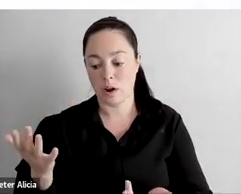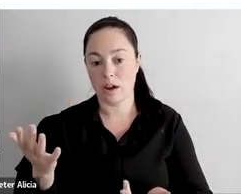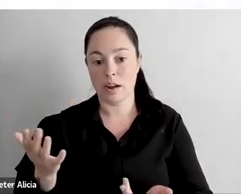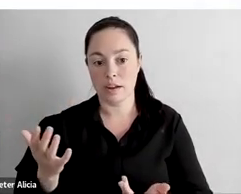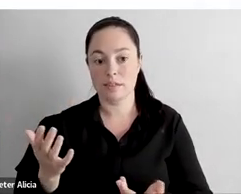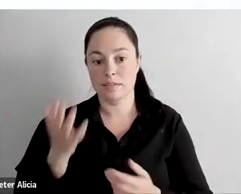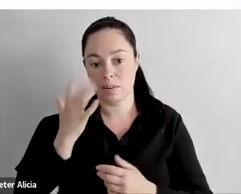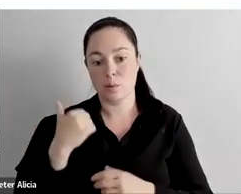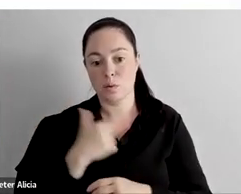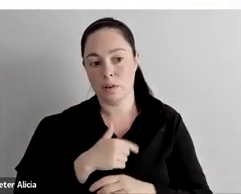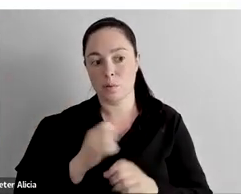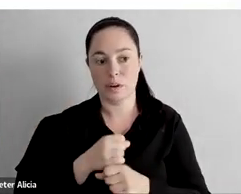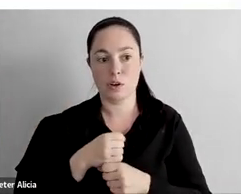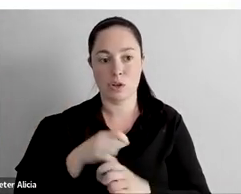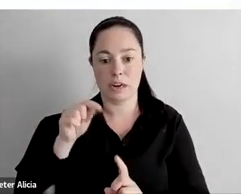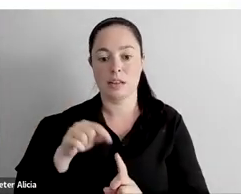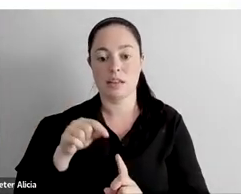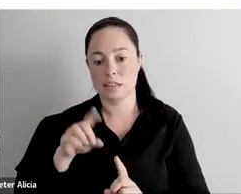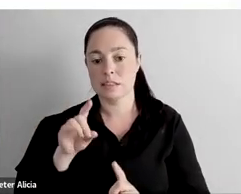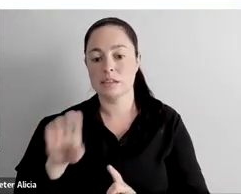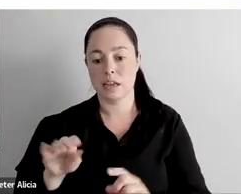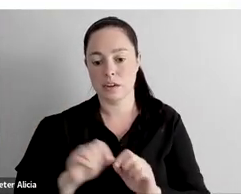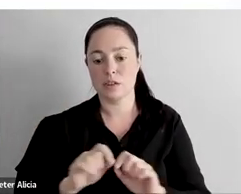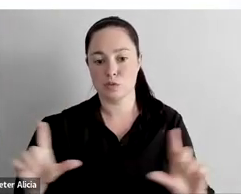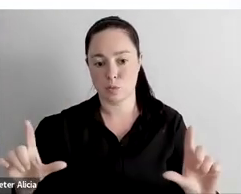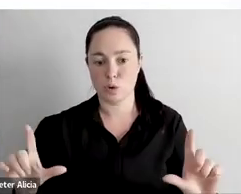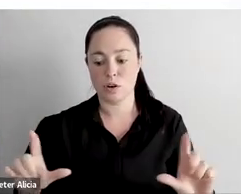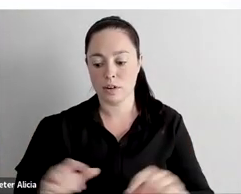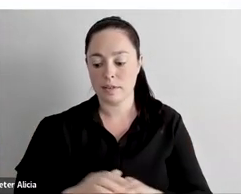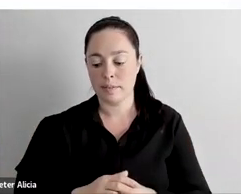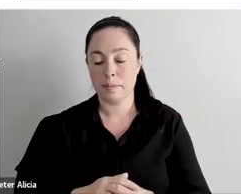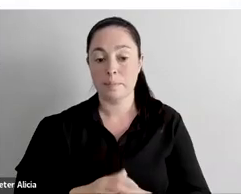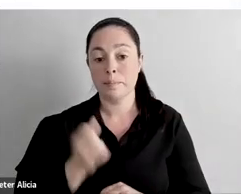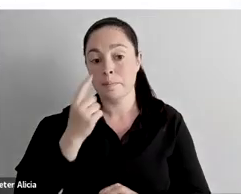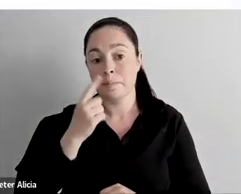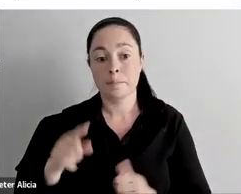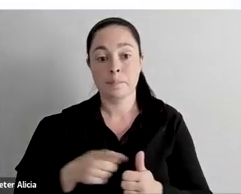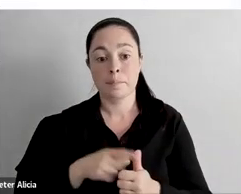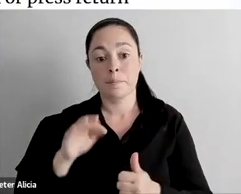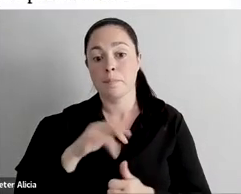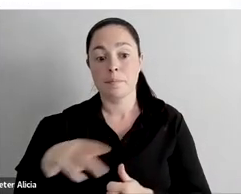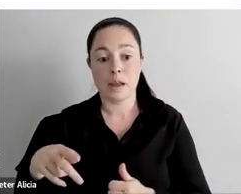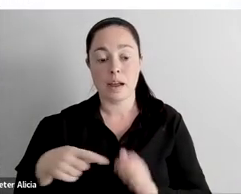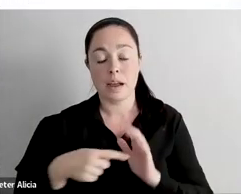created this dashboard this first map shows current